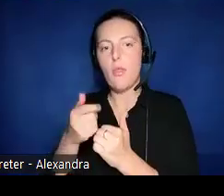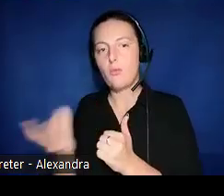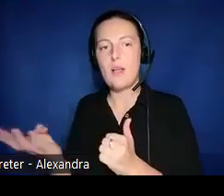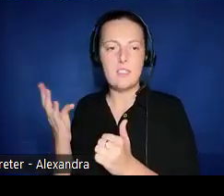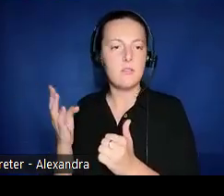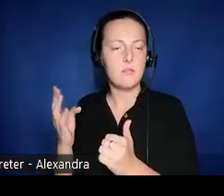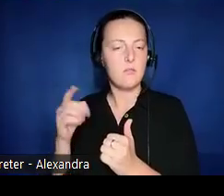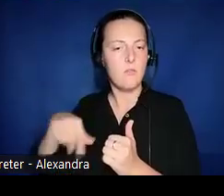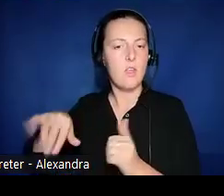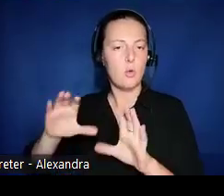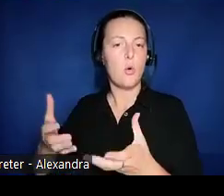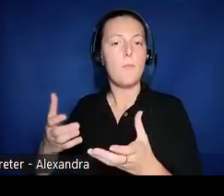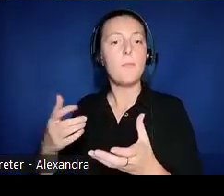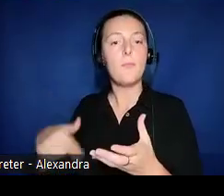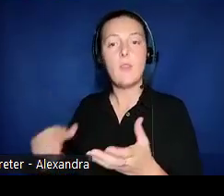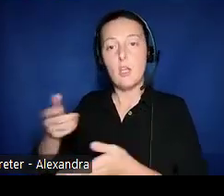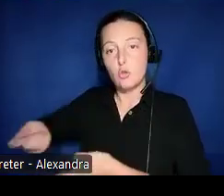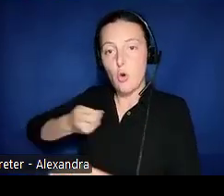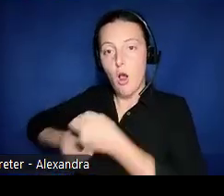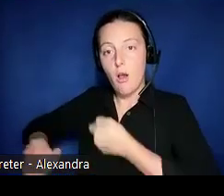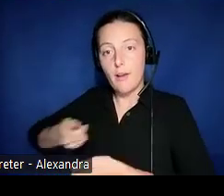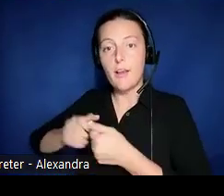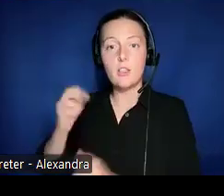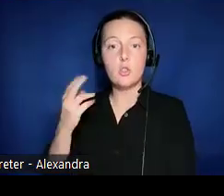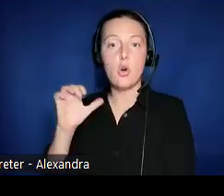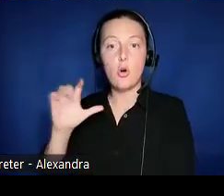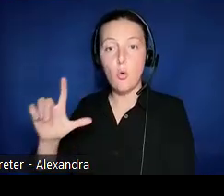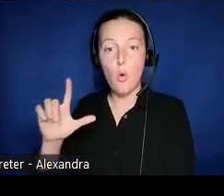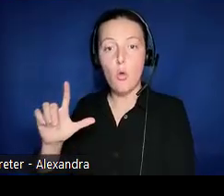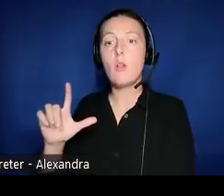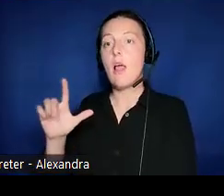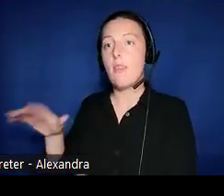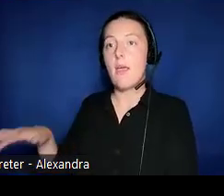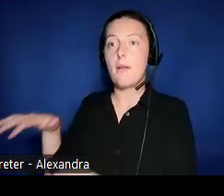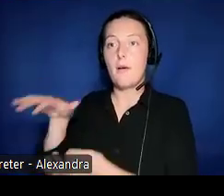proof that the square root of -2 or square root of two is an irrational number. It never reduces